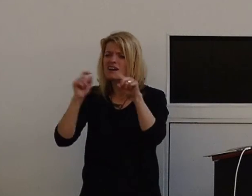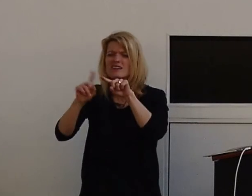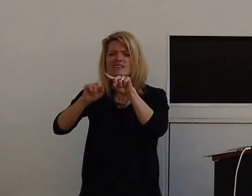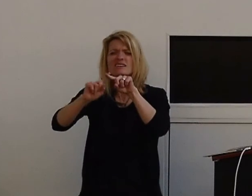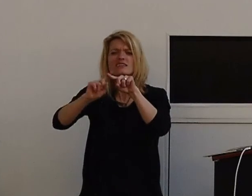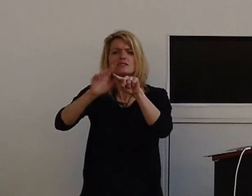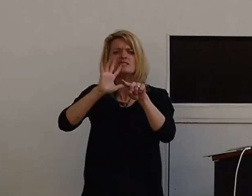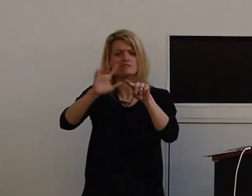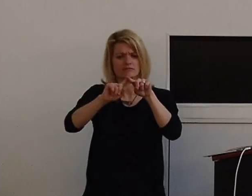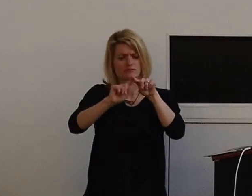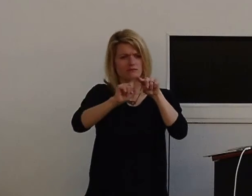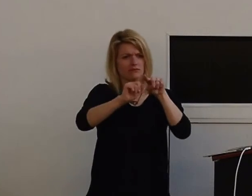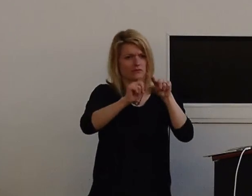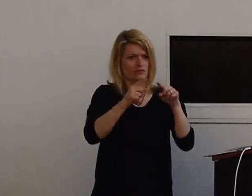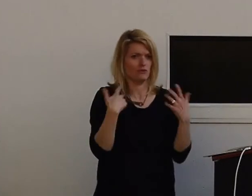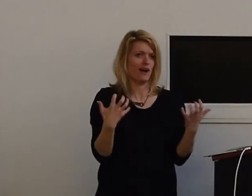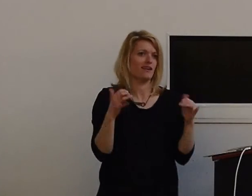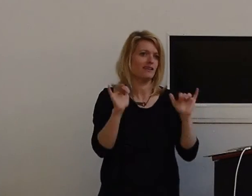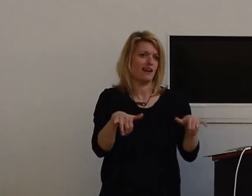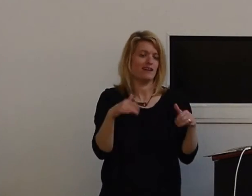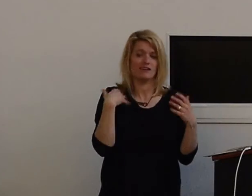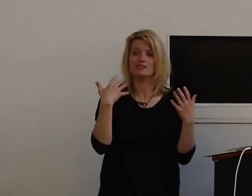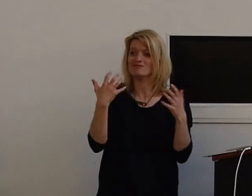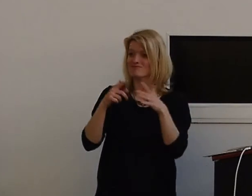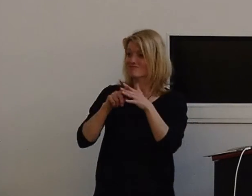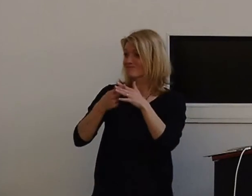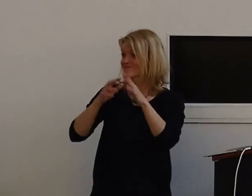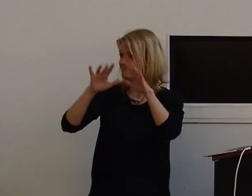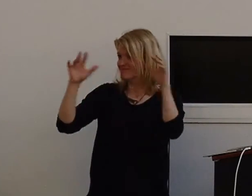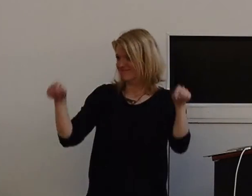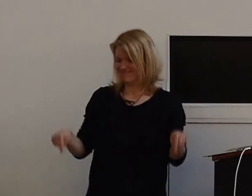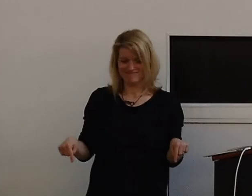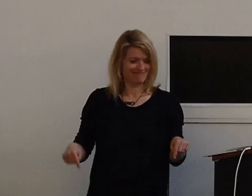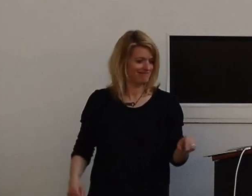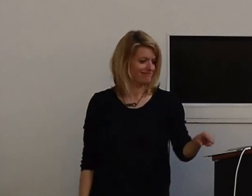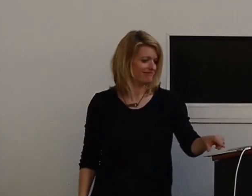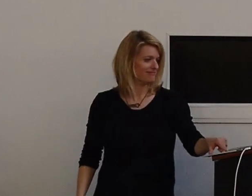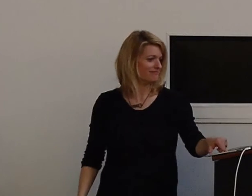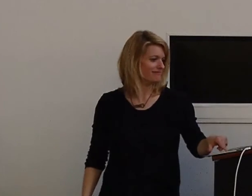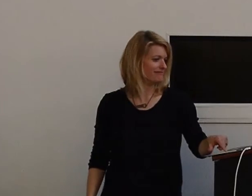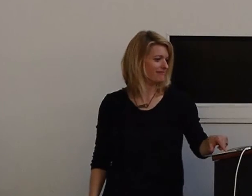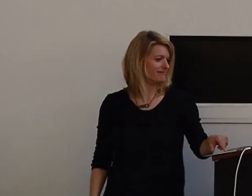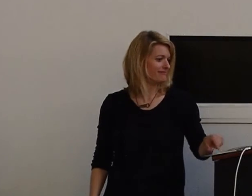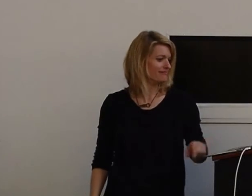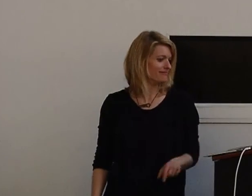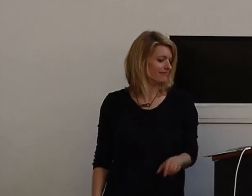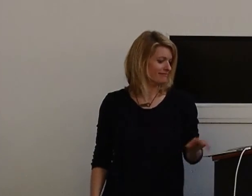create signing creatures. Right now there are none. We can start all of this work right here,